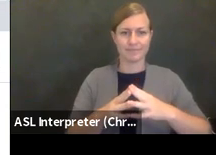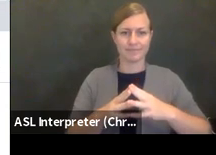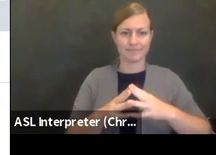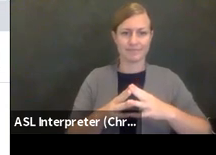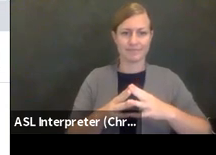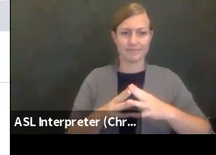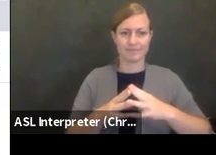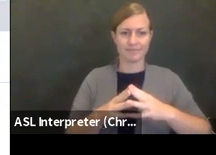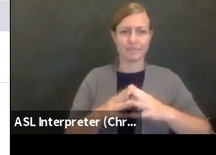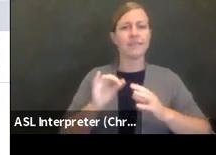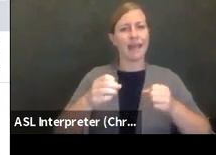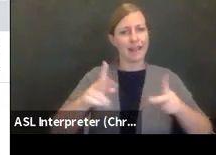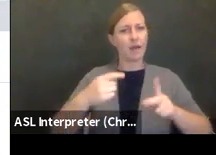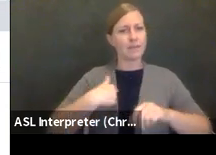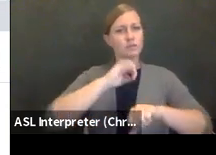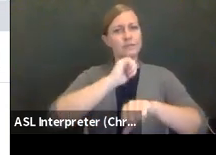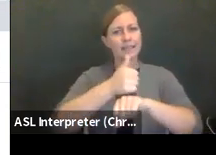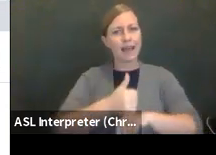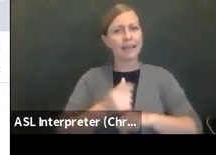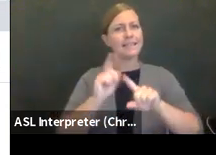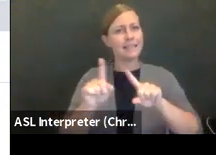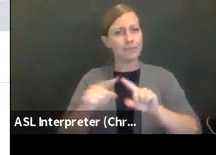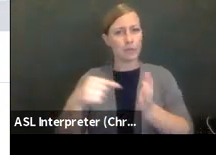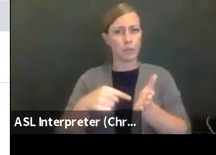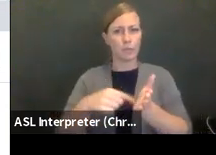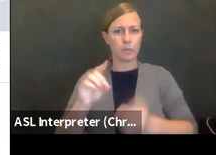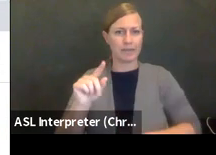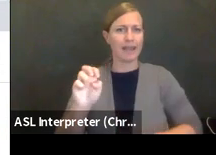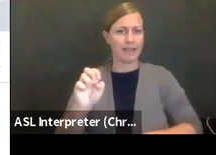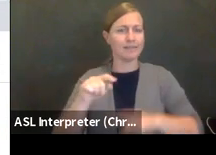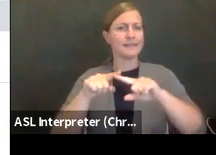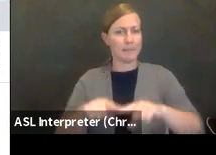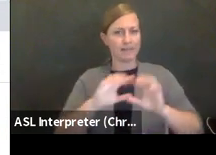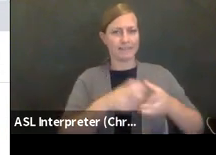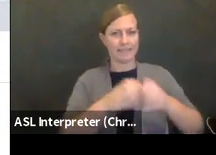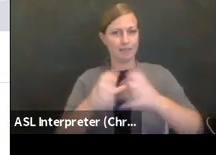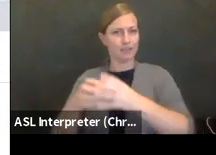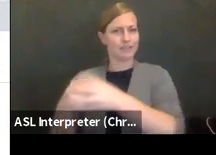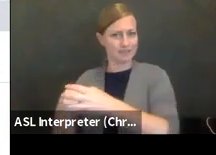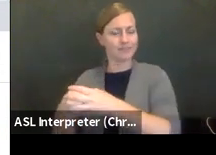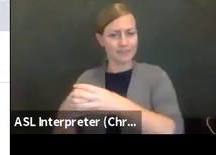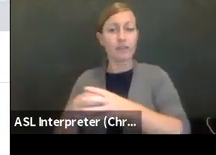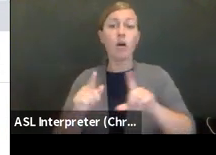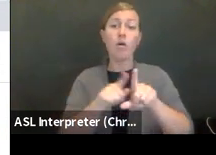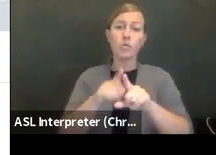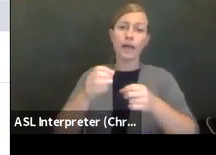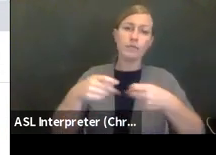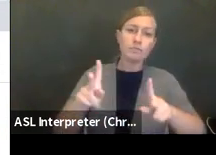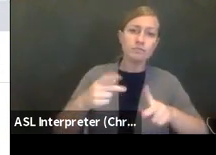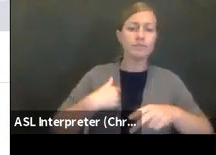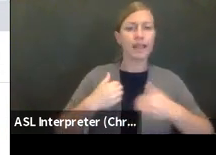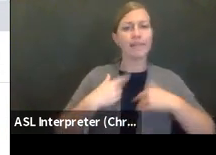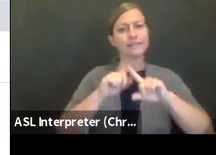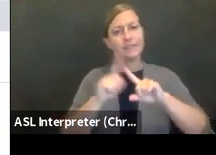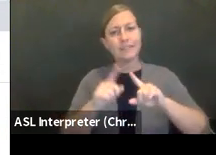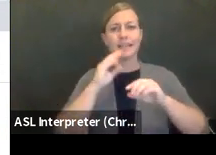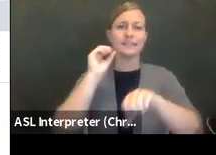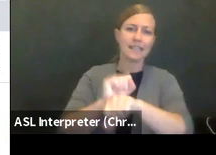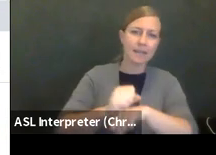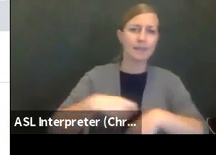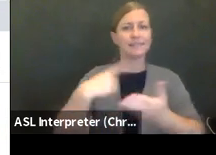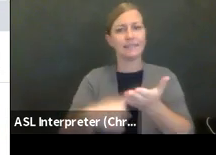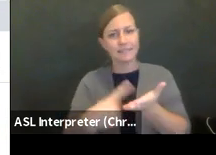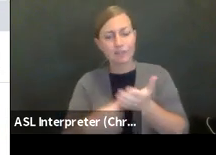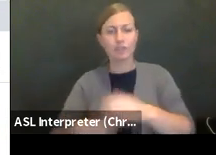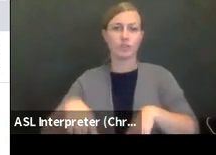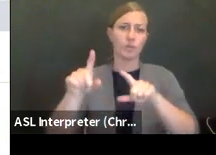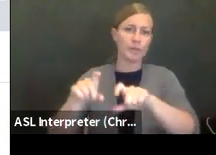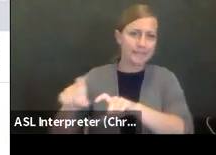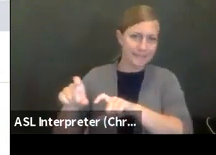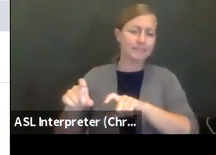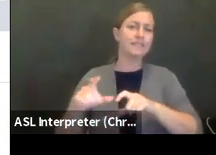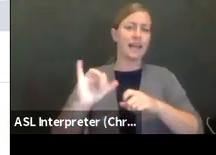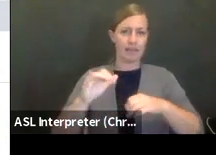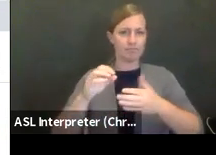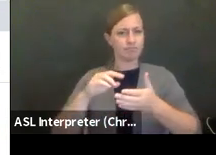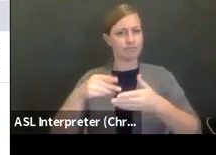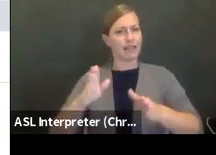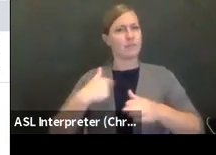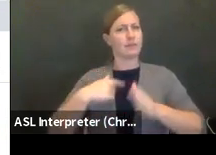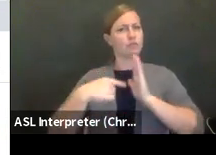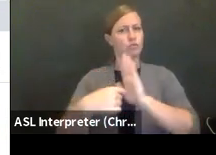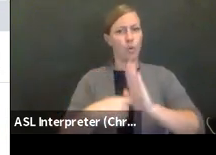ESD 112-- Kristina Wambold: It allows me to set different due dates for different sections. It also allows me to have different assignments and discussion and quizzes and it allows it to display differently in the gradebook as well.